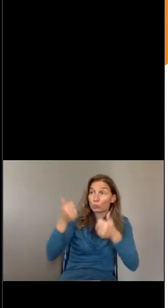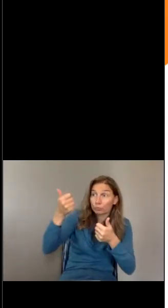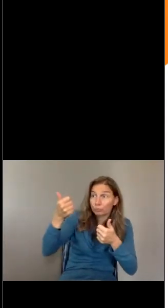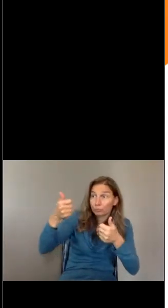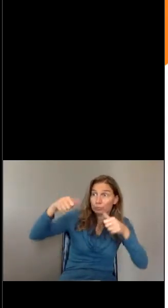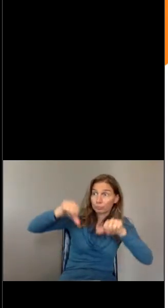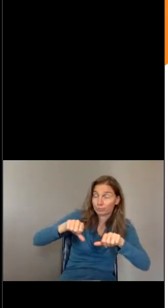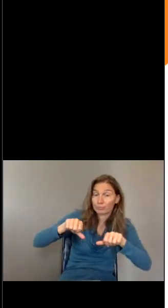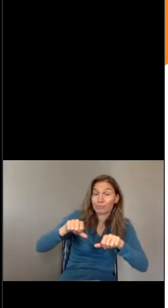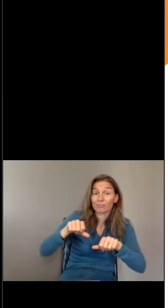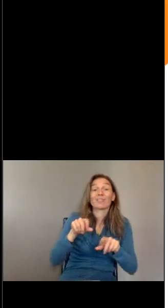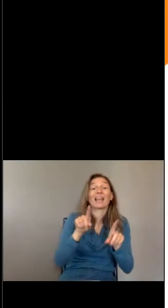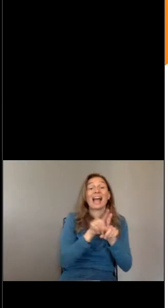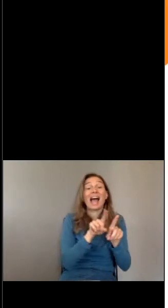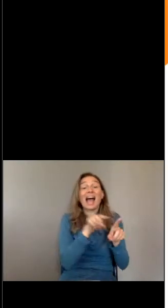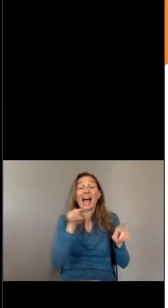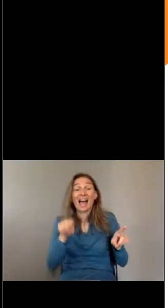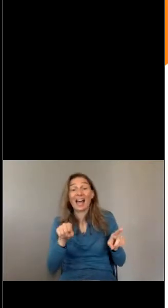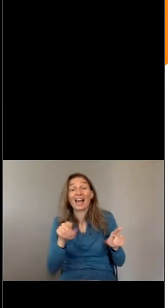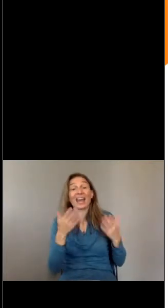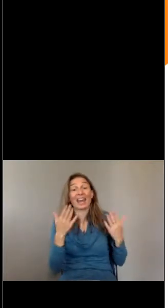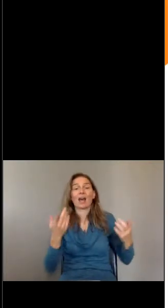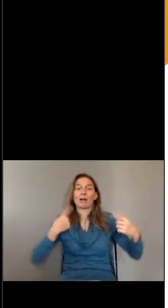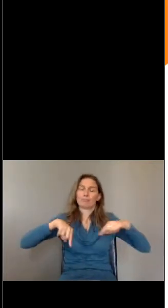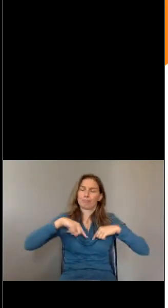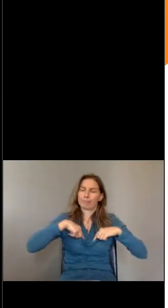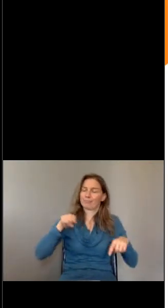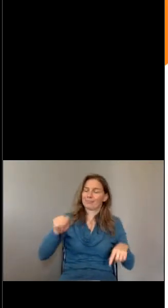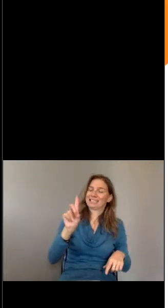in order for them to understand that how we can make sure